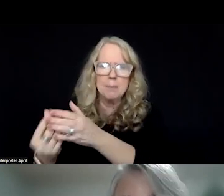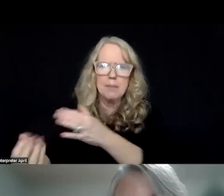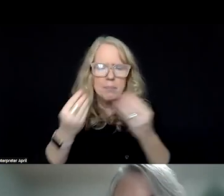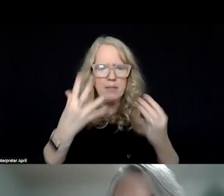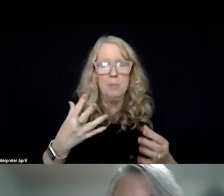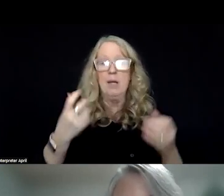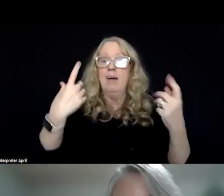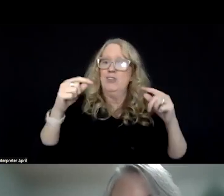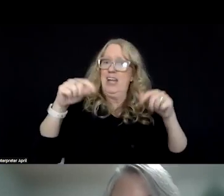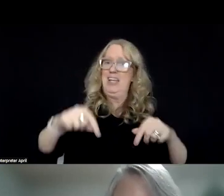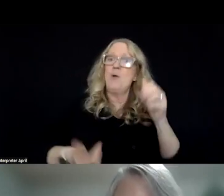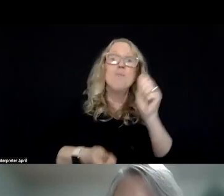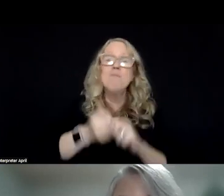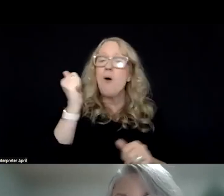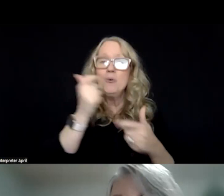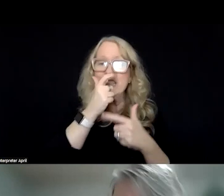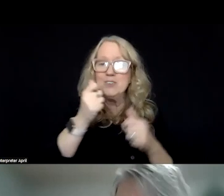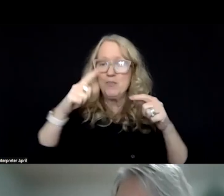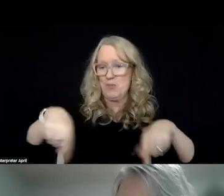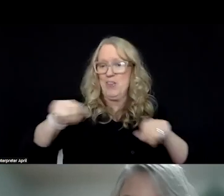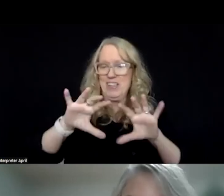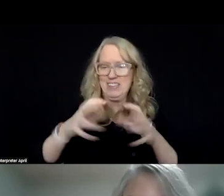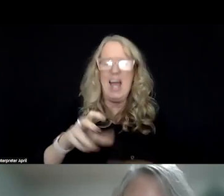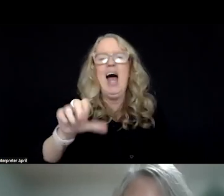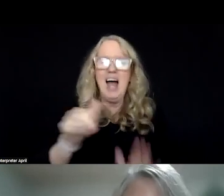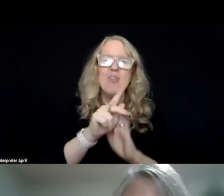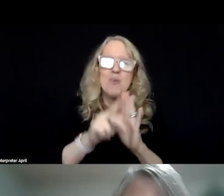IS MOST INTERESTED IN IS ANOTHER POLICY ACADEMY. THIS IS DIFFERENT THAN THE